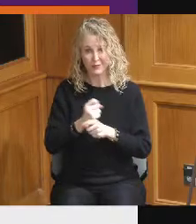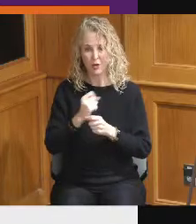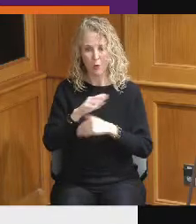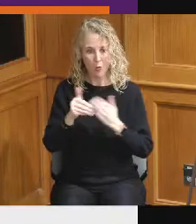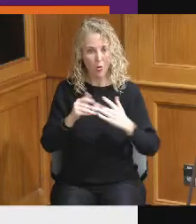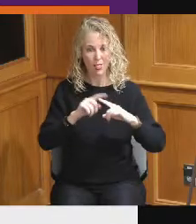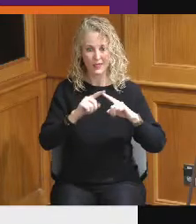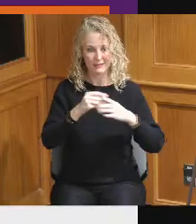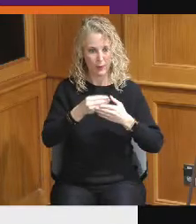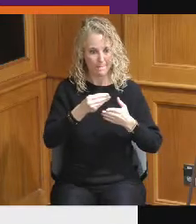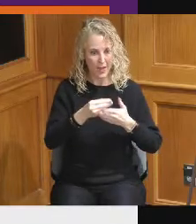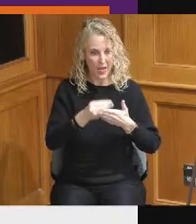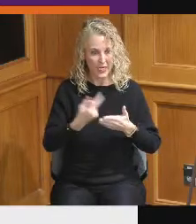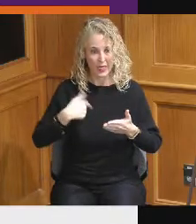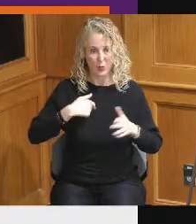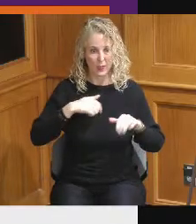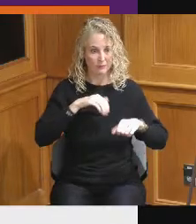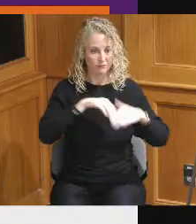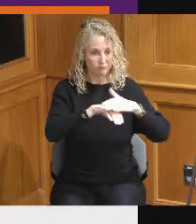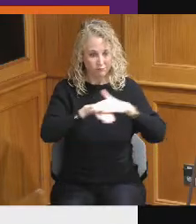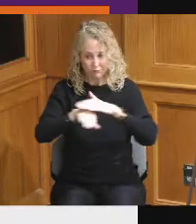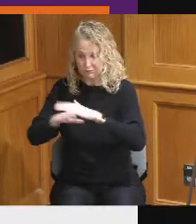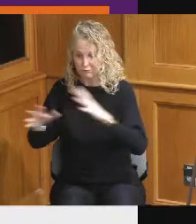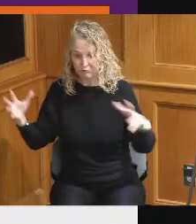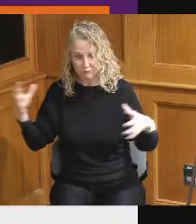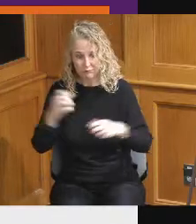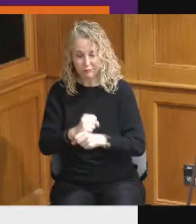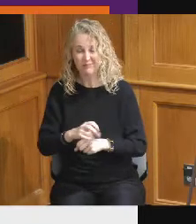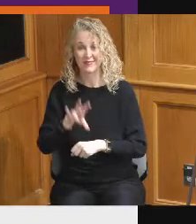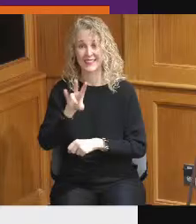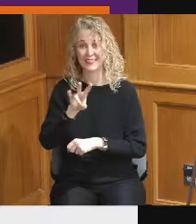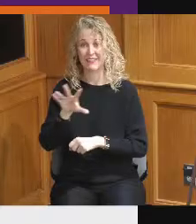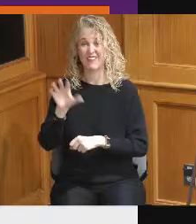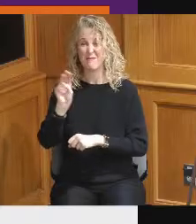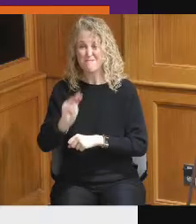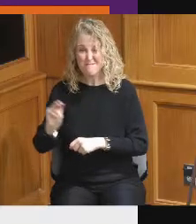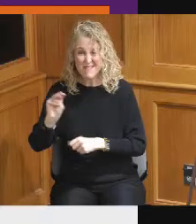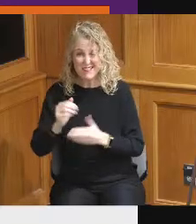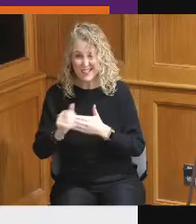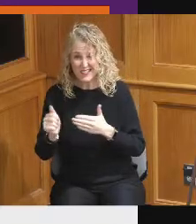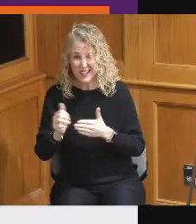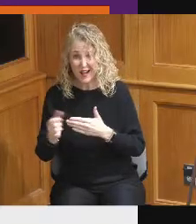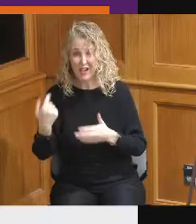different sources we pulled together we actually committed 70 close to $75 million to projects 54